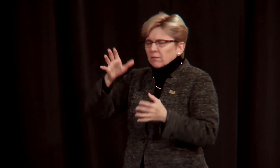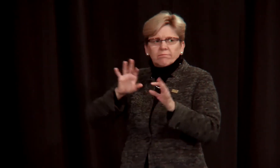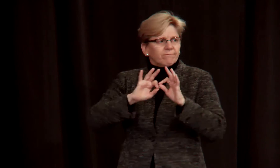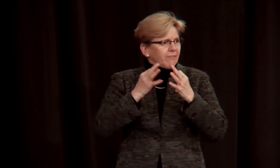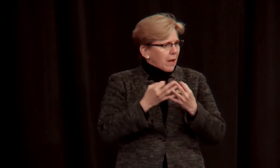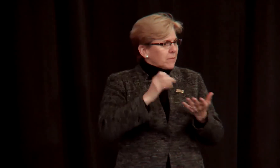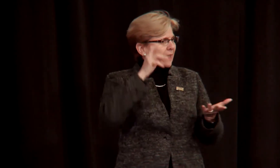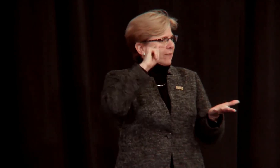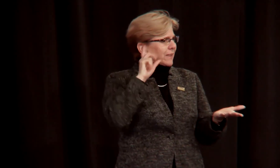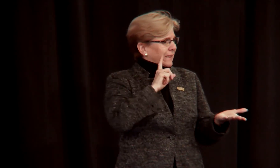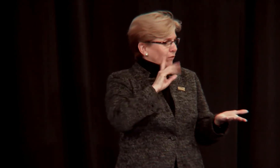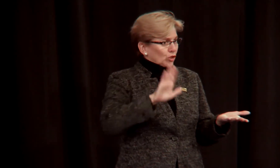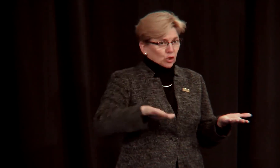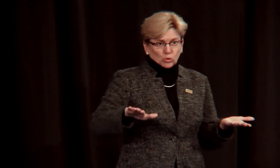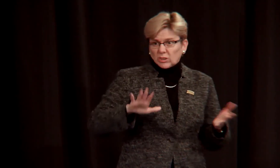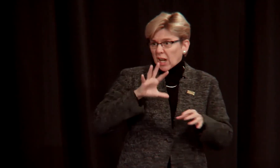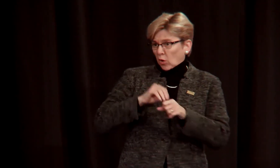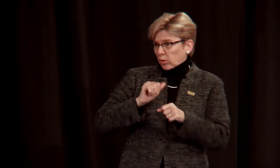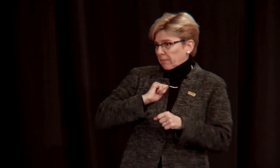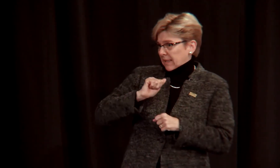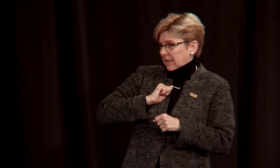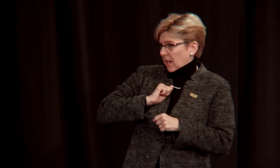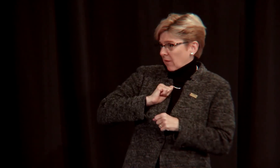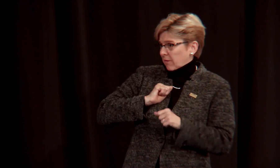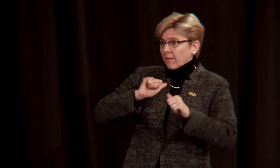when we're working with deaf parents, families and deaf children